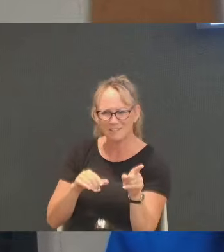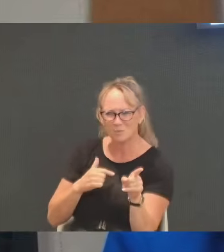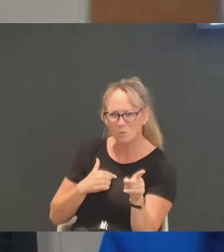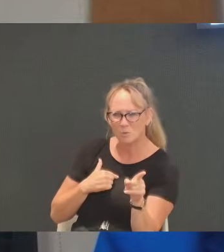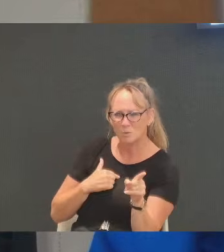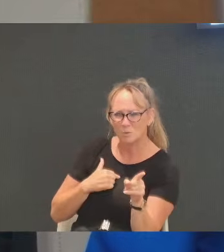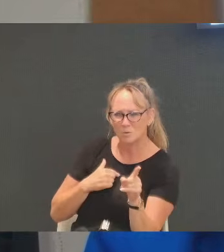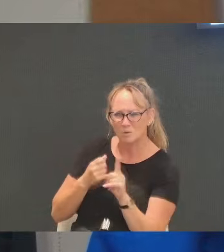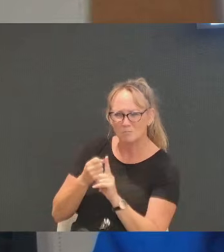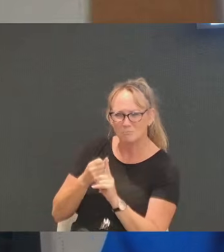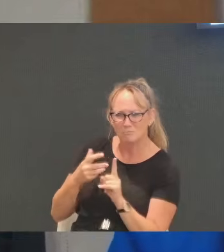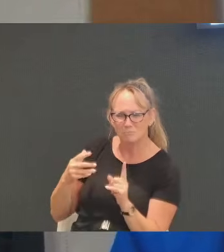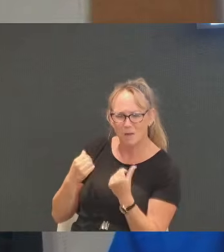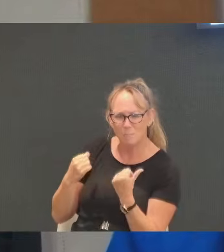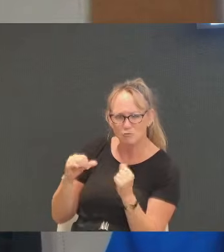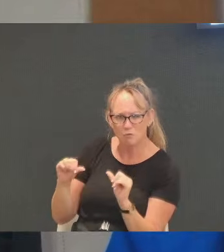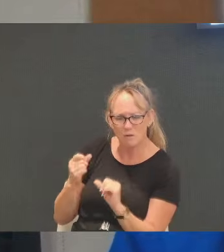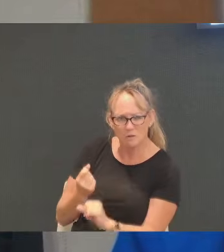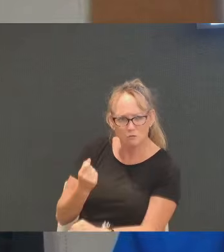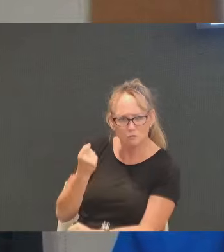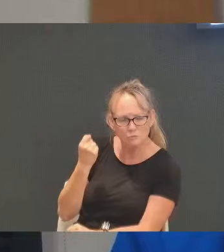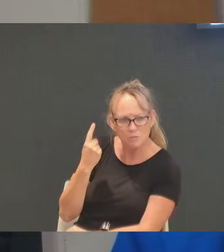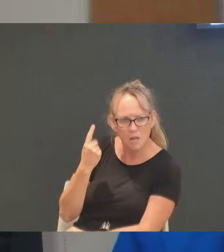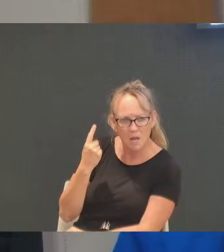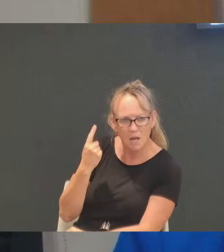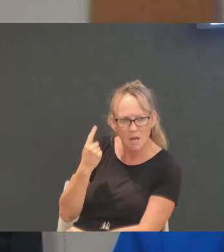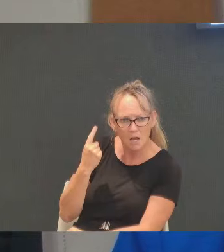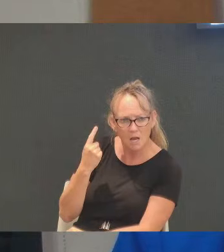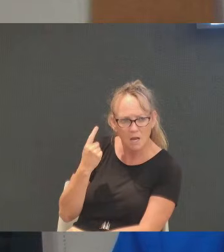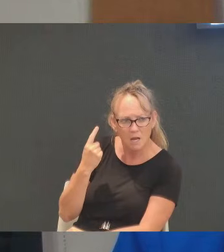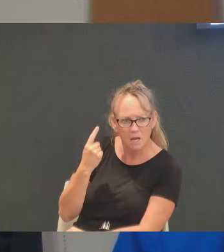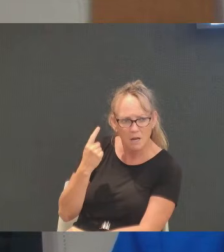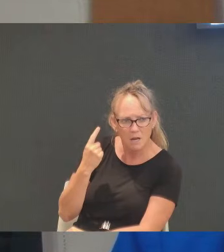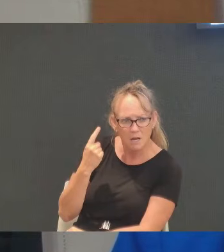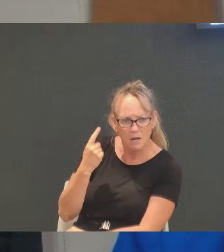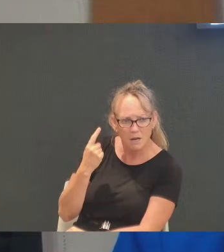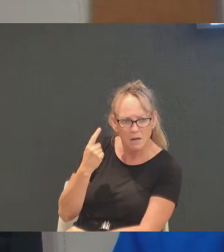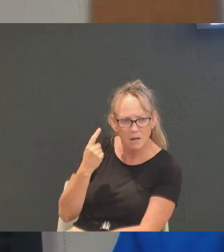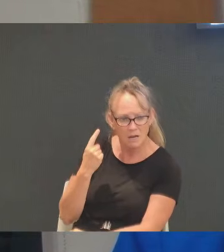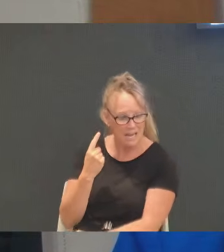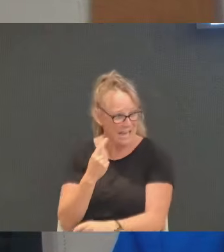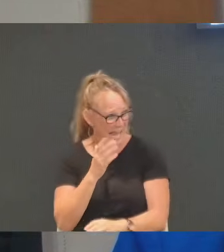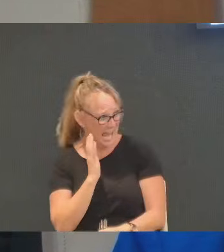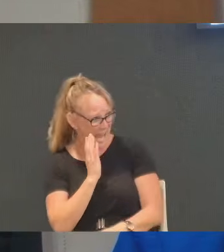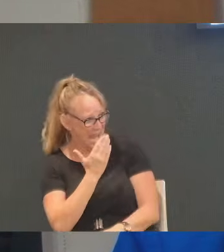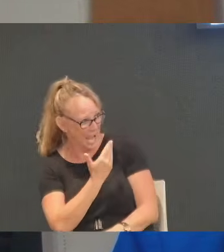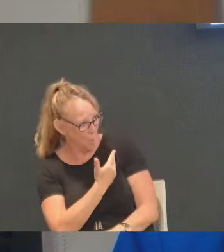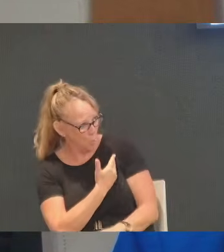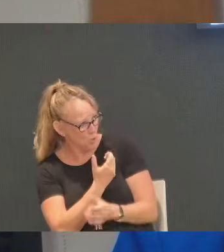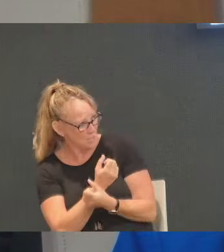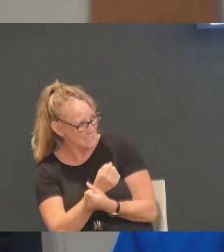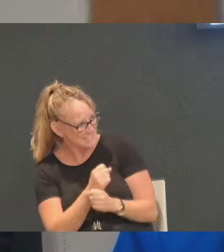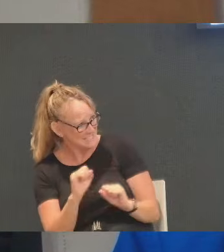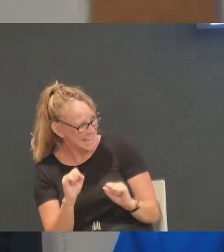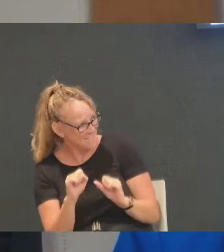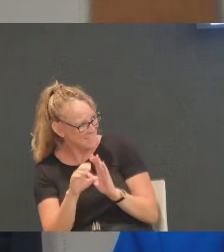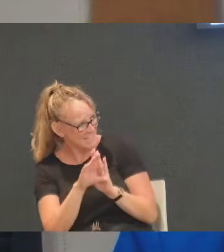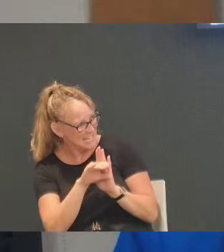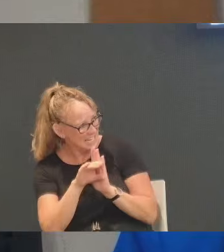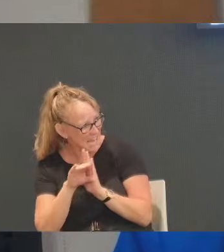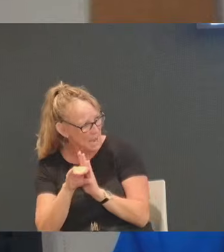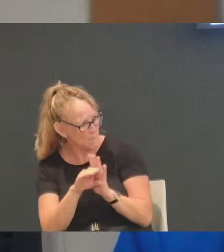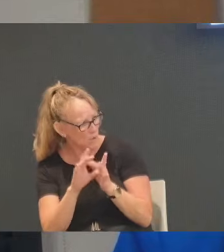I'm trying to understand are our safety cameras connected to the city or how is that because we